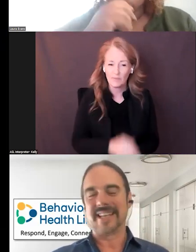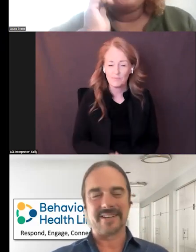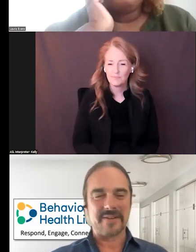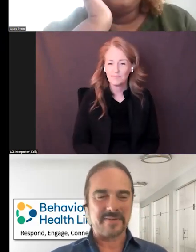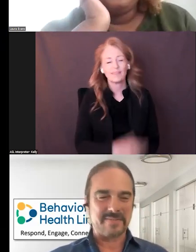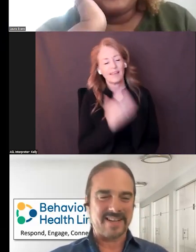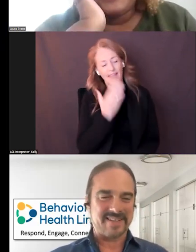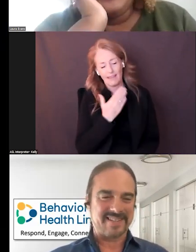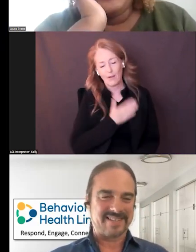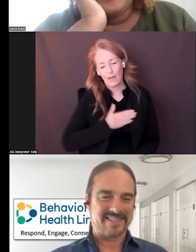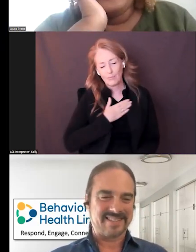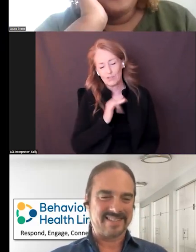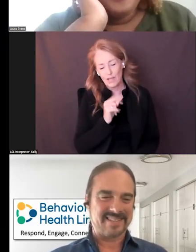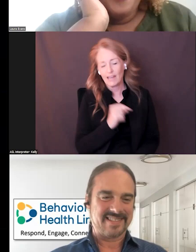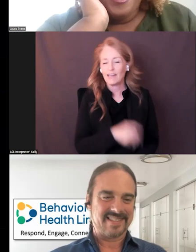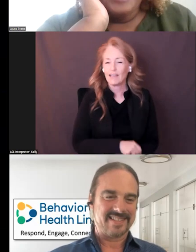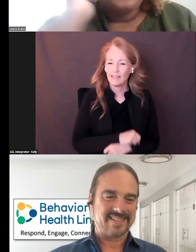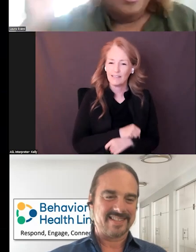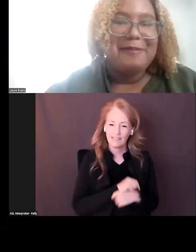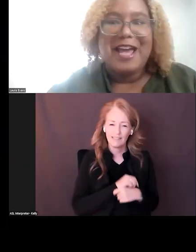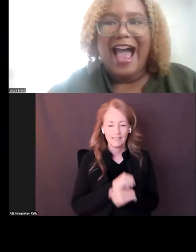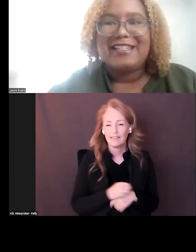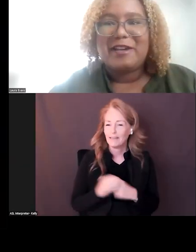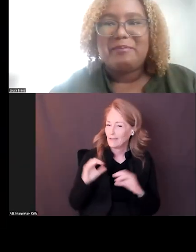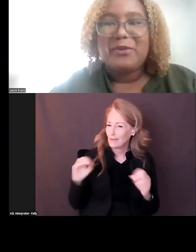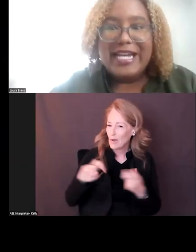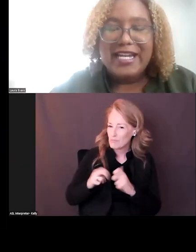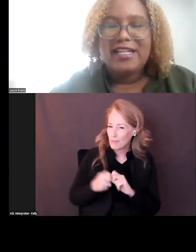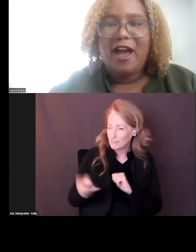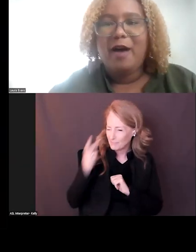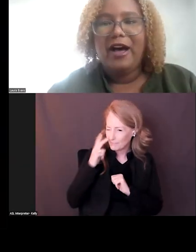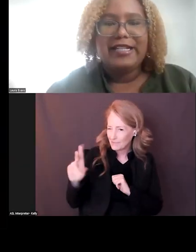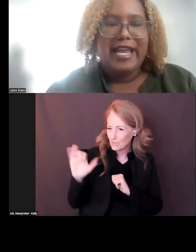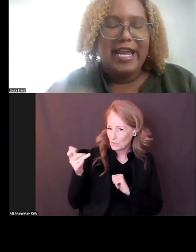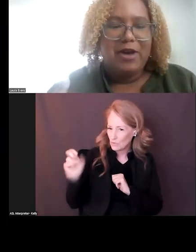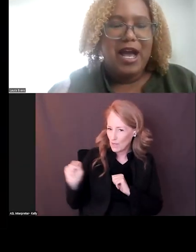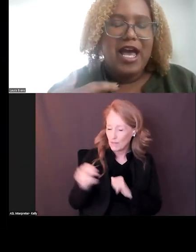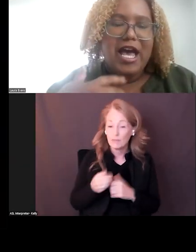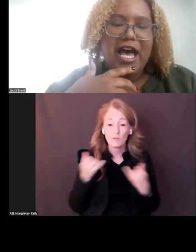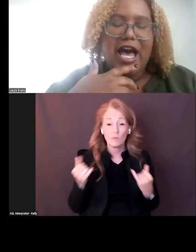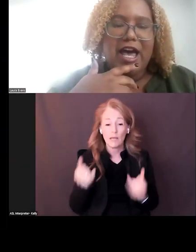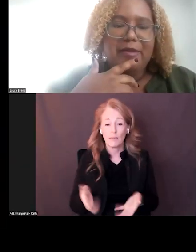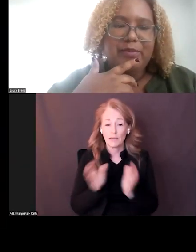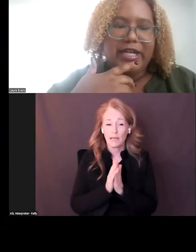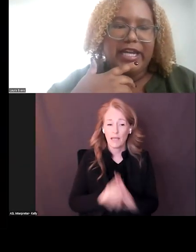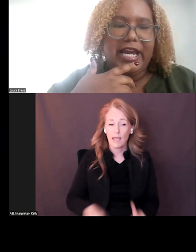SEE YOU, JOHN. SO I AM GOING TO ASK BRIE TO COME ON HERE.